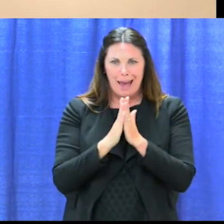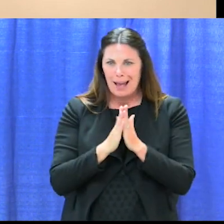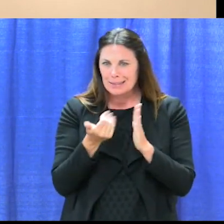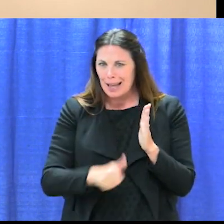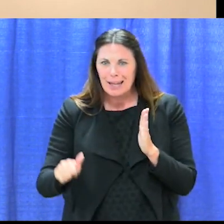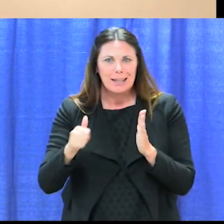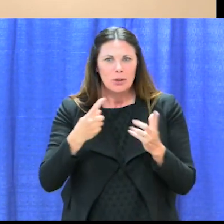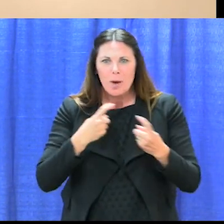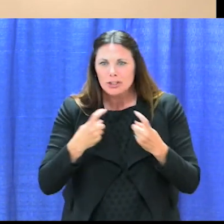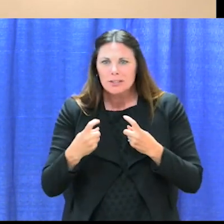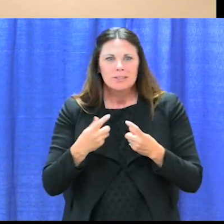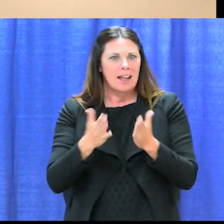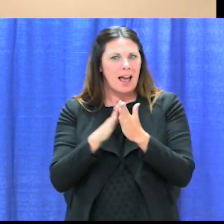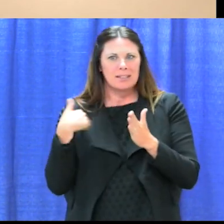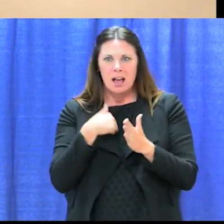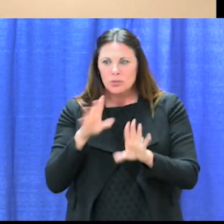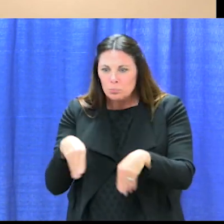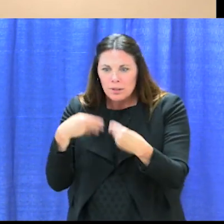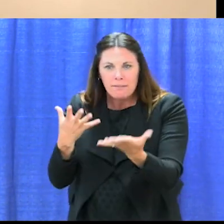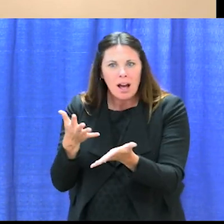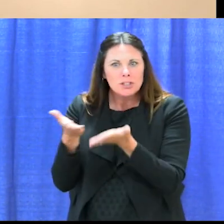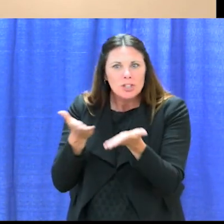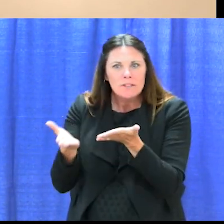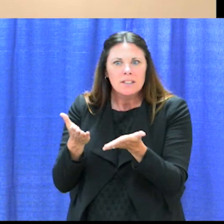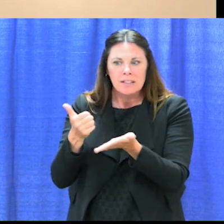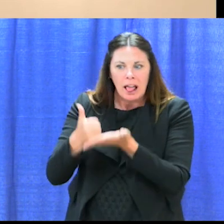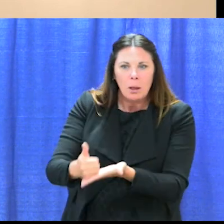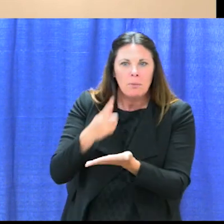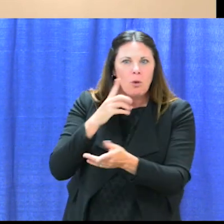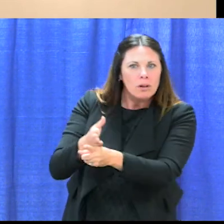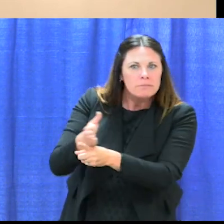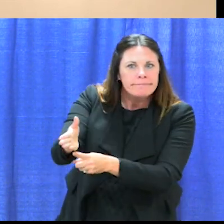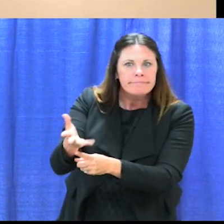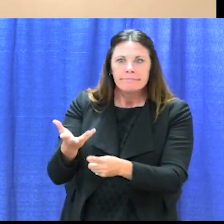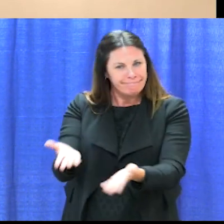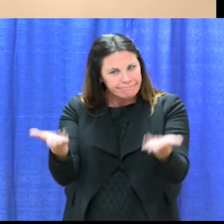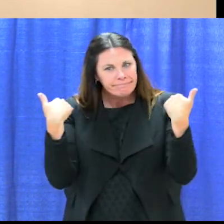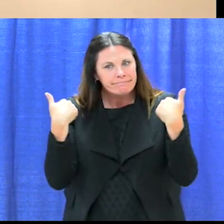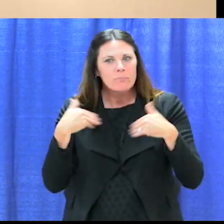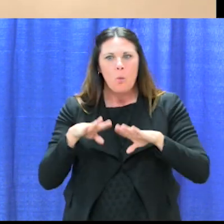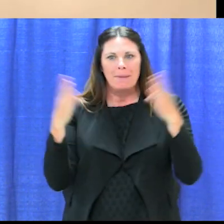to address specific needs of a particular area. And I think I'll stop there in the interest of time.